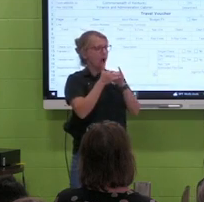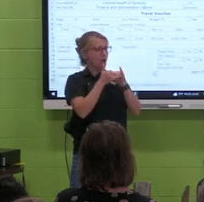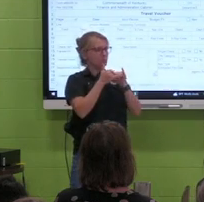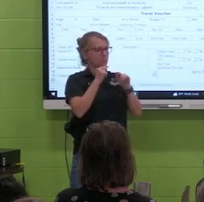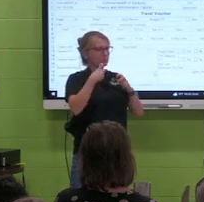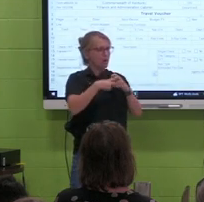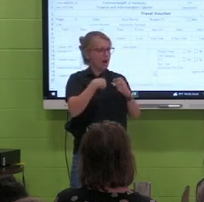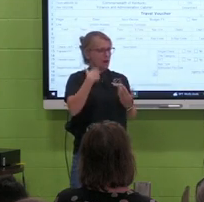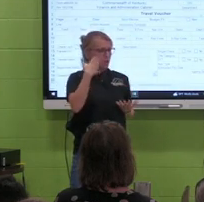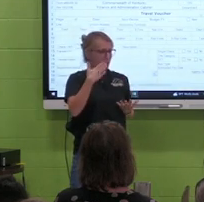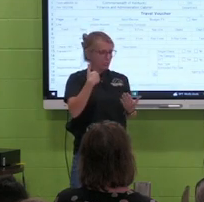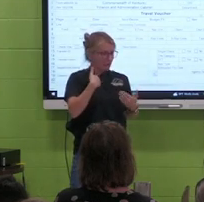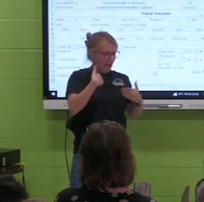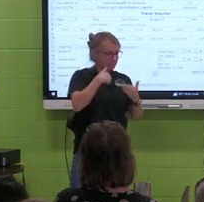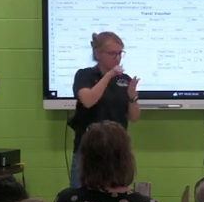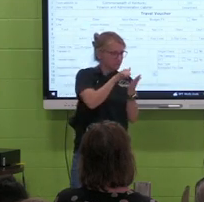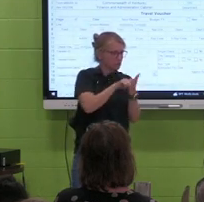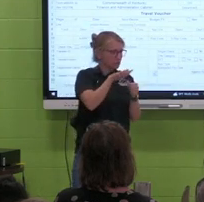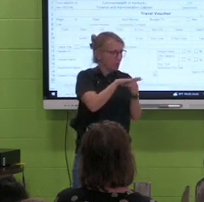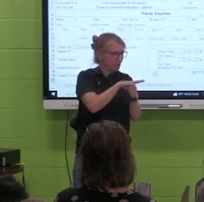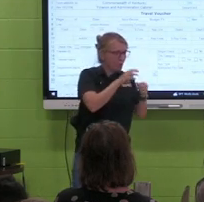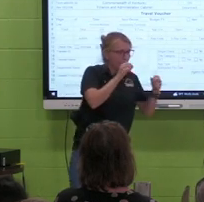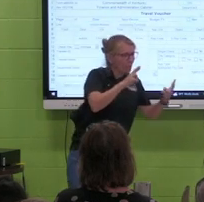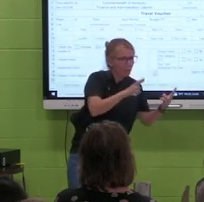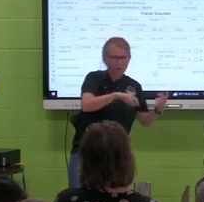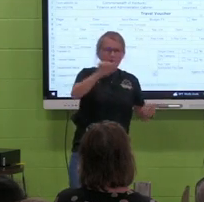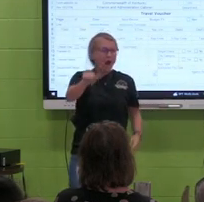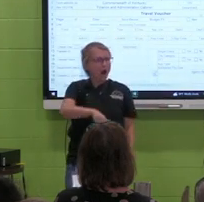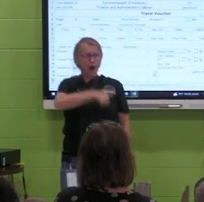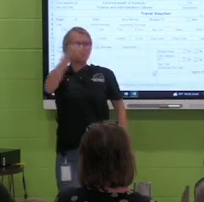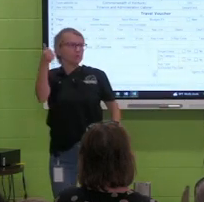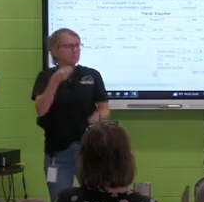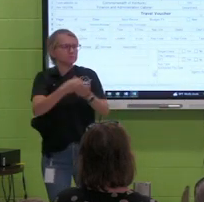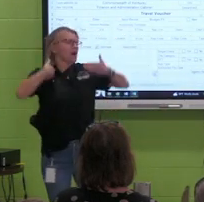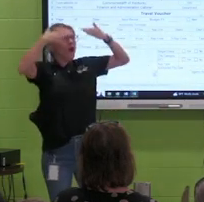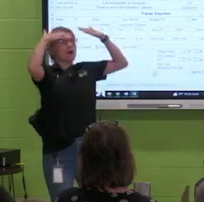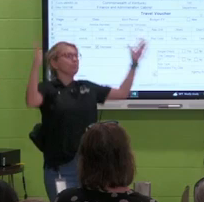of people's pockets and you know I don't want to have a problem over that is it coming from